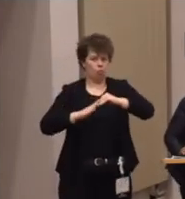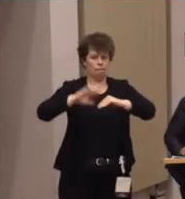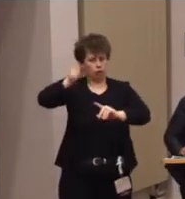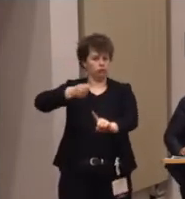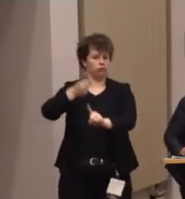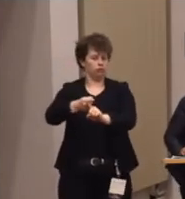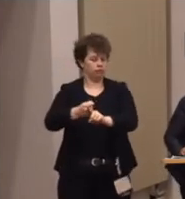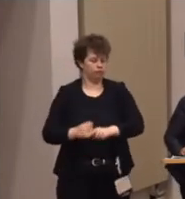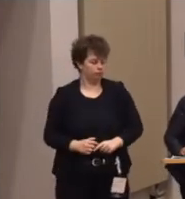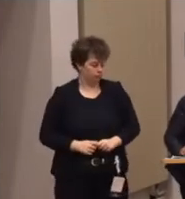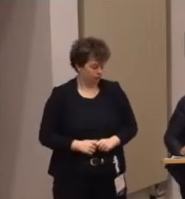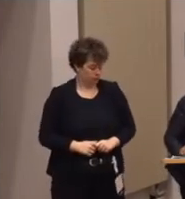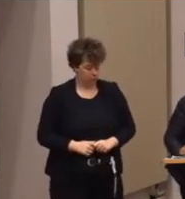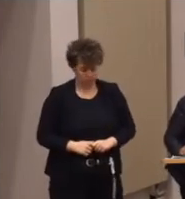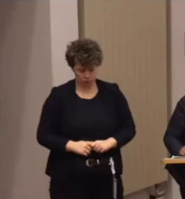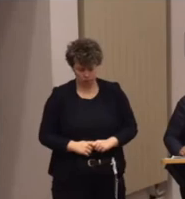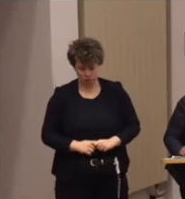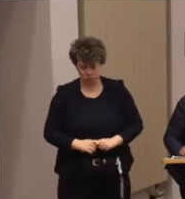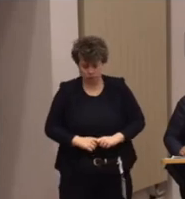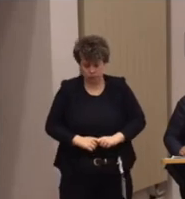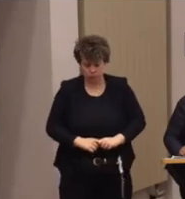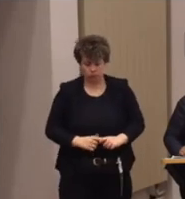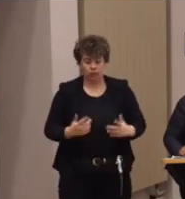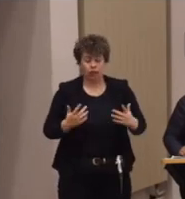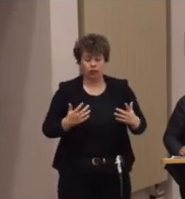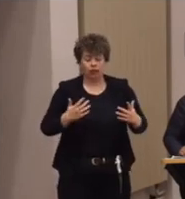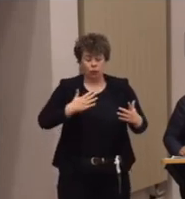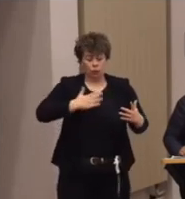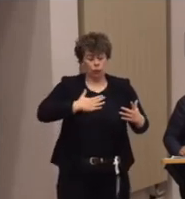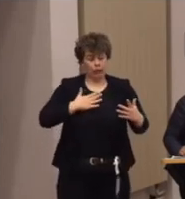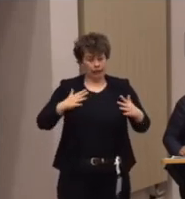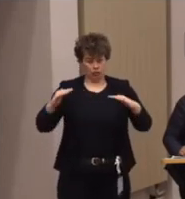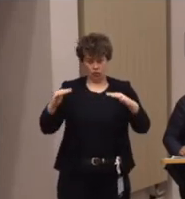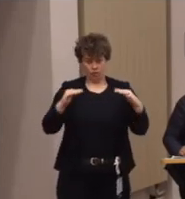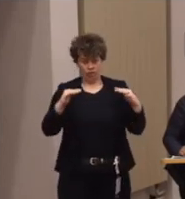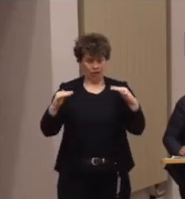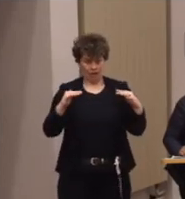the export mechanism on the rights of indigenous peoples have clearly outlined that indigenous